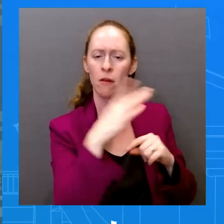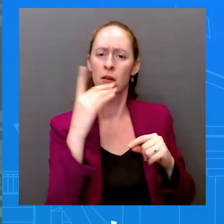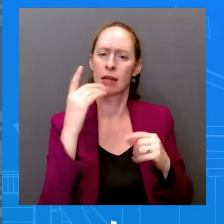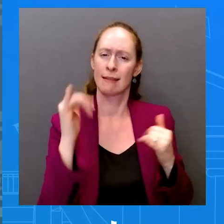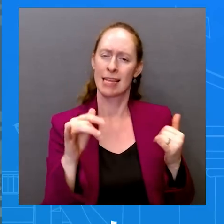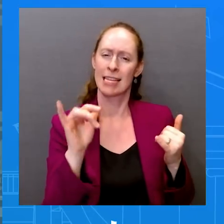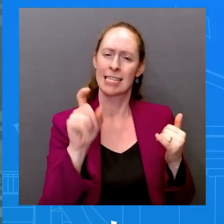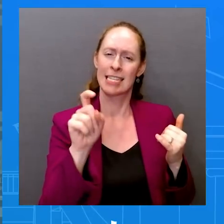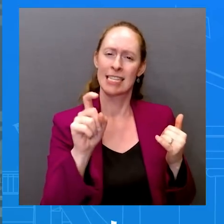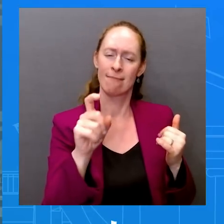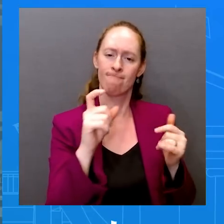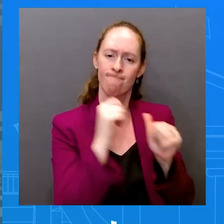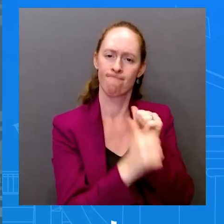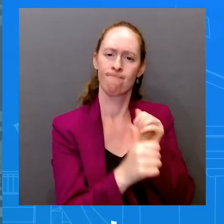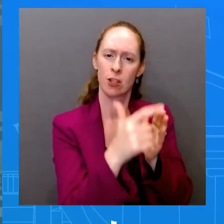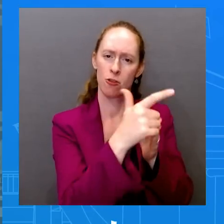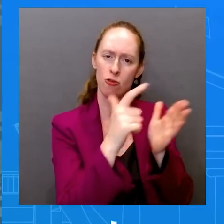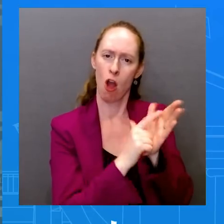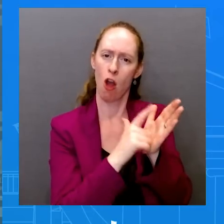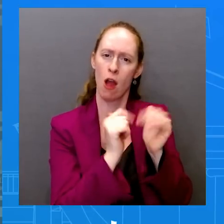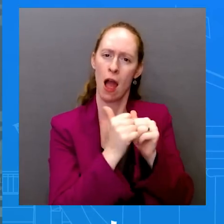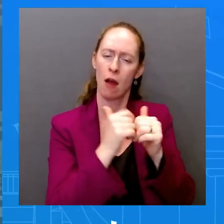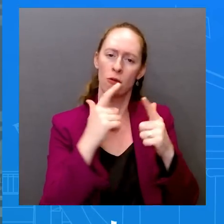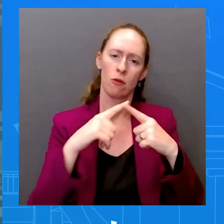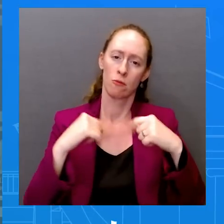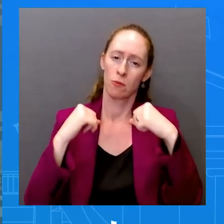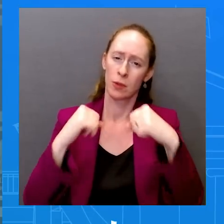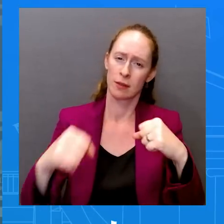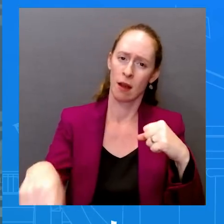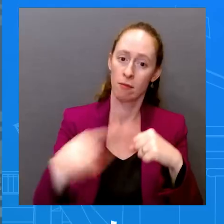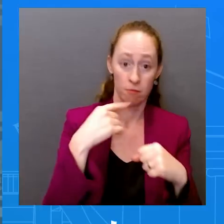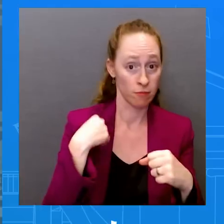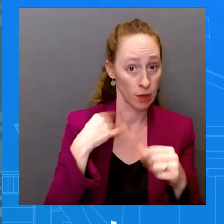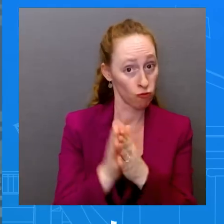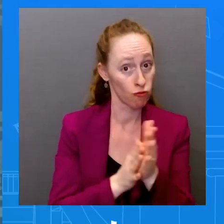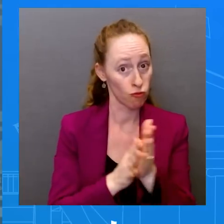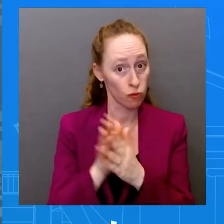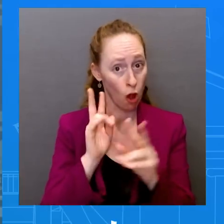to continuing that work with Congress to make bipartisan progress on these issues.